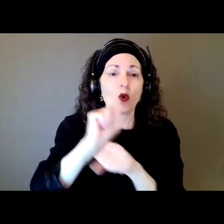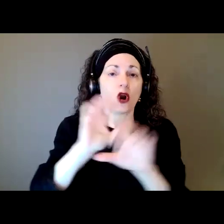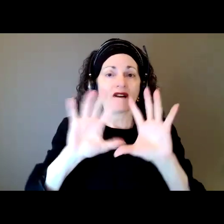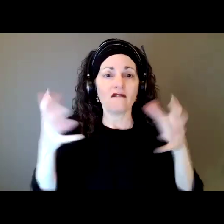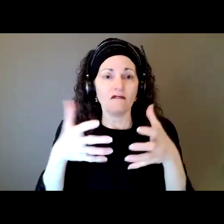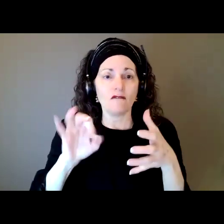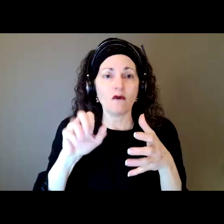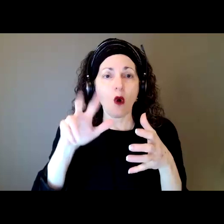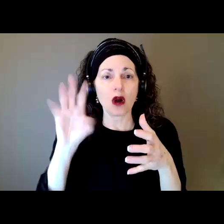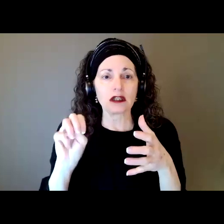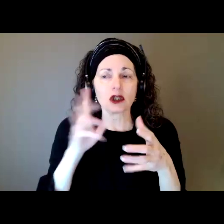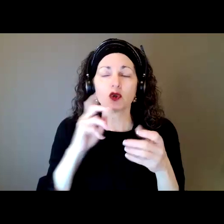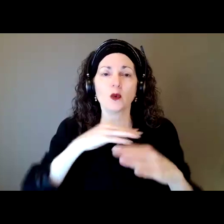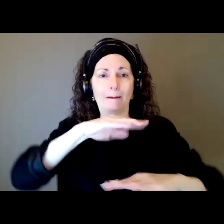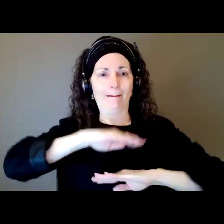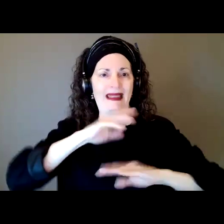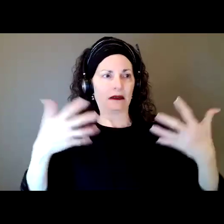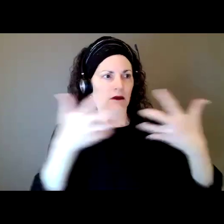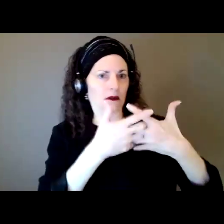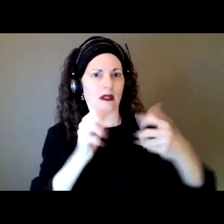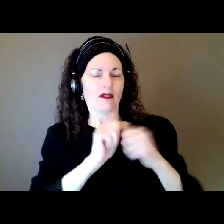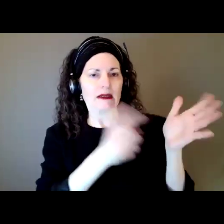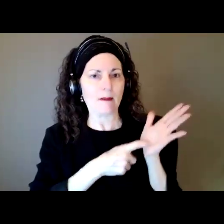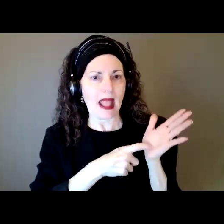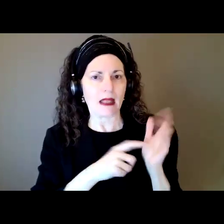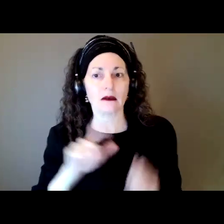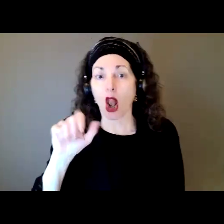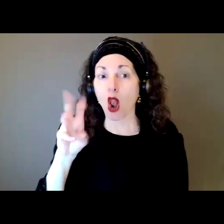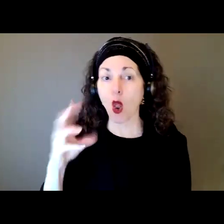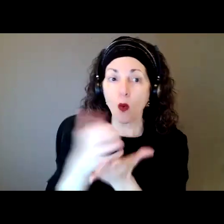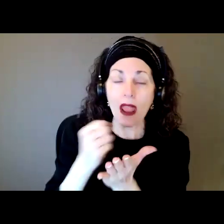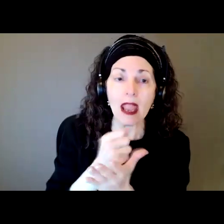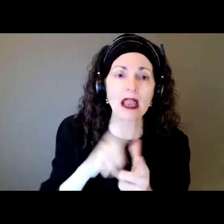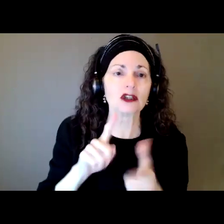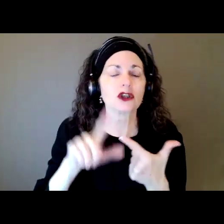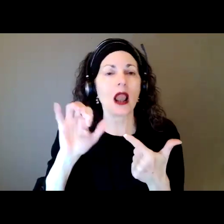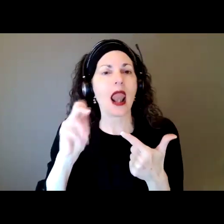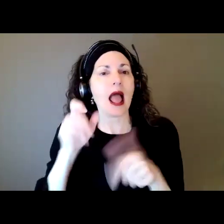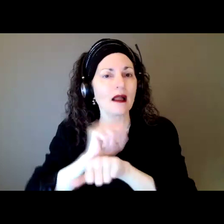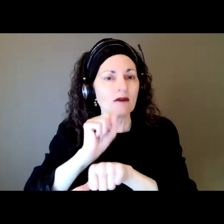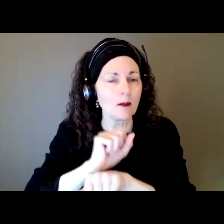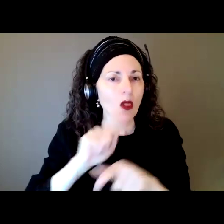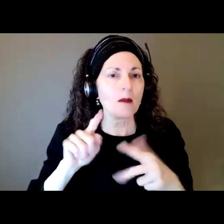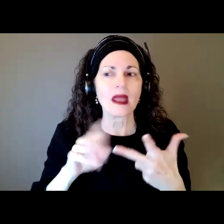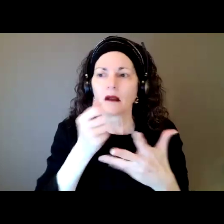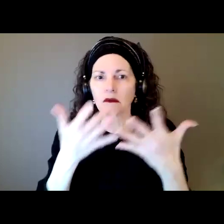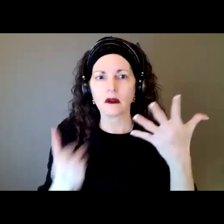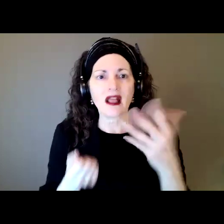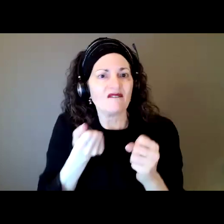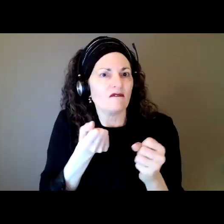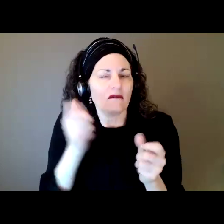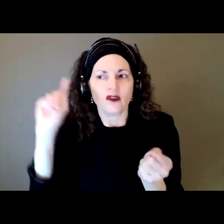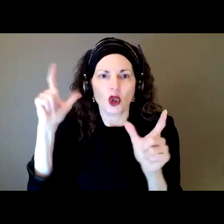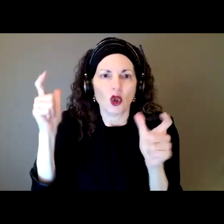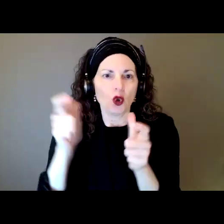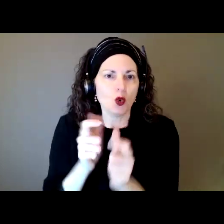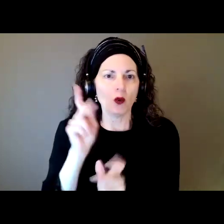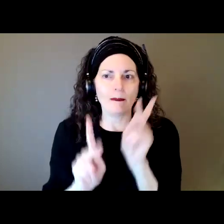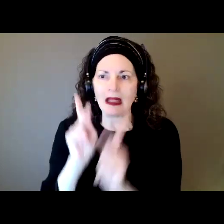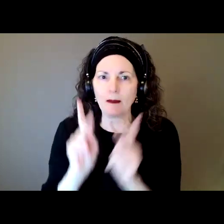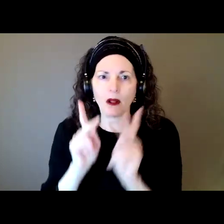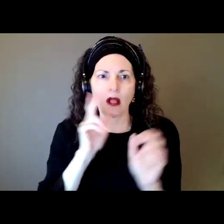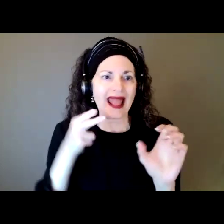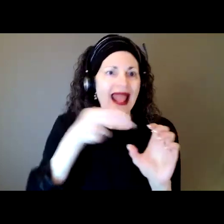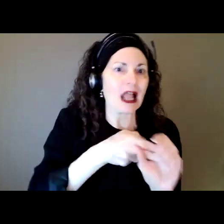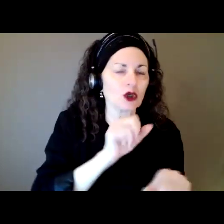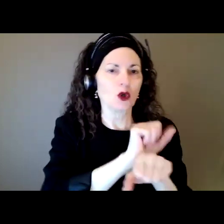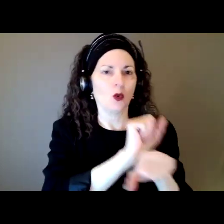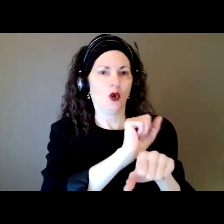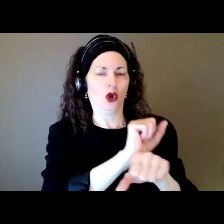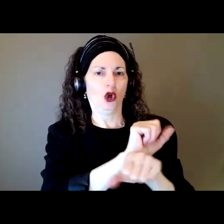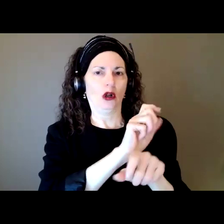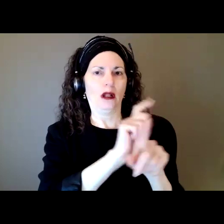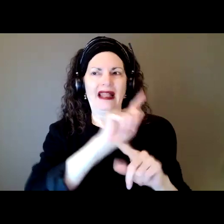Low wages, lack of full time, employment, and the pandemic have caused fewer workers to enter the direct care workforce at the exact time we need their services so very much.